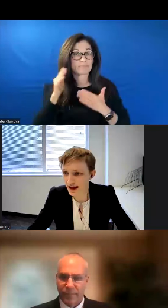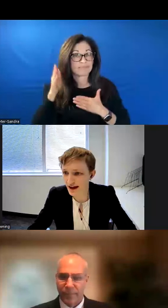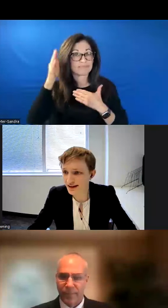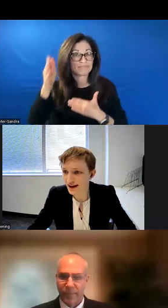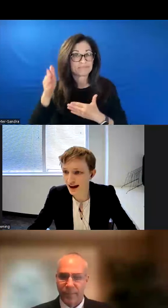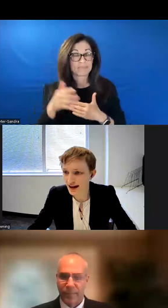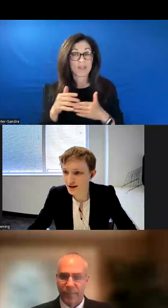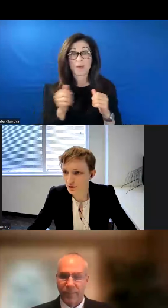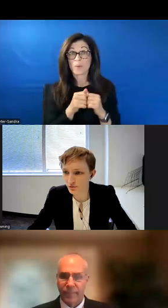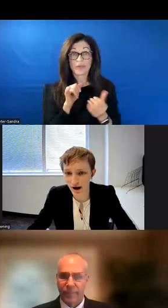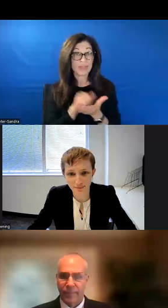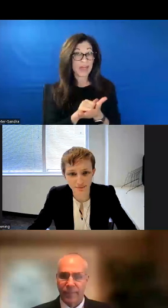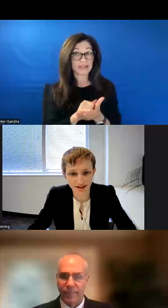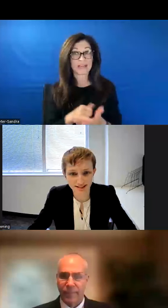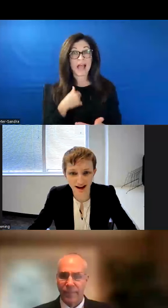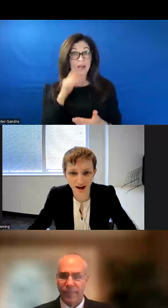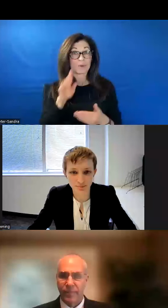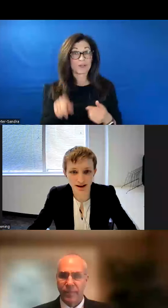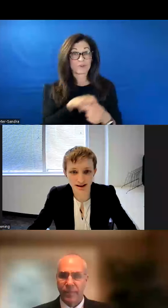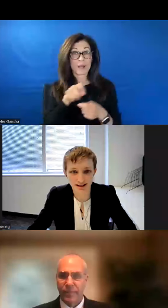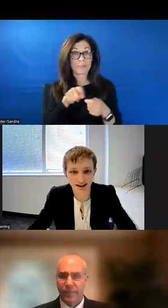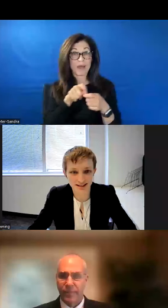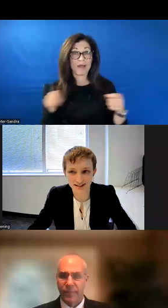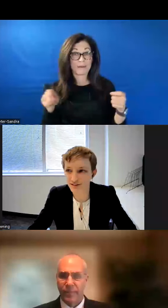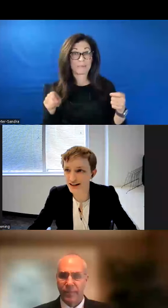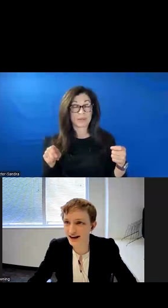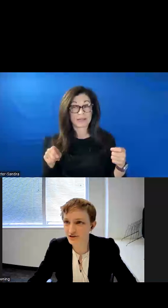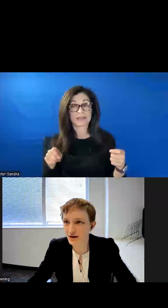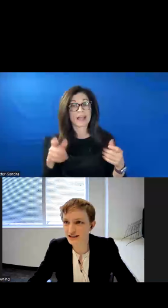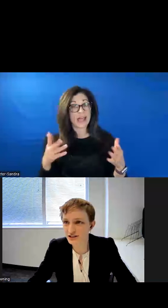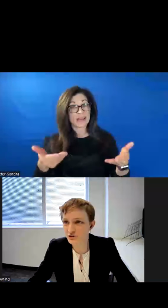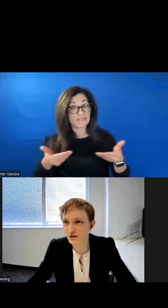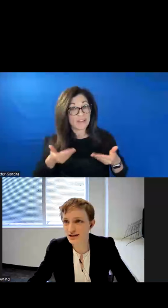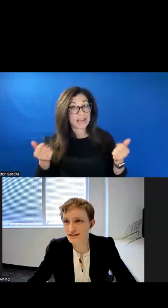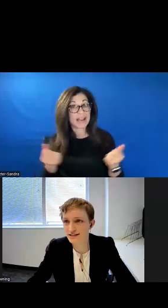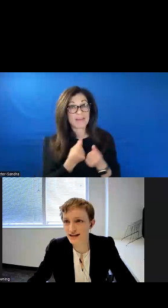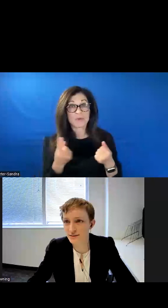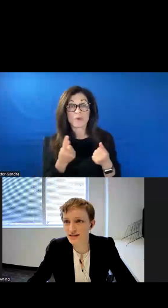WITH THAT, I WILL WRAP US UP AND INVITE EVERYONE TO JOIN US SAME